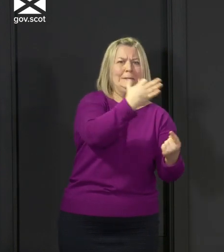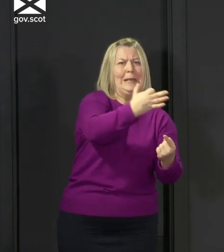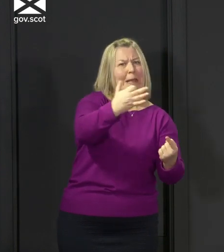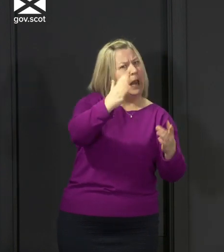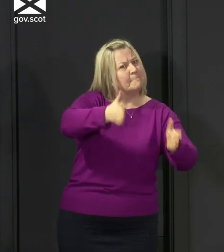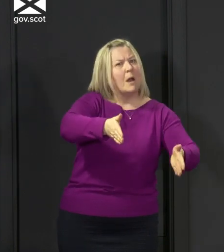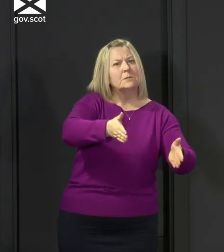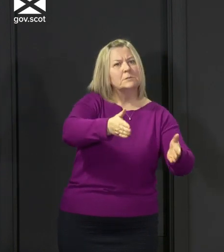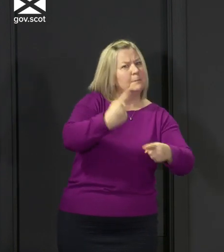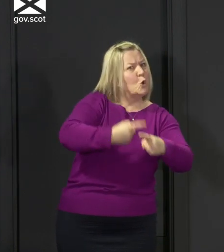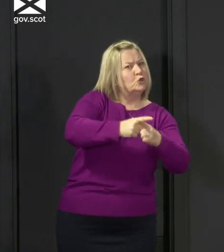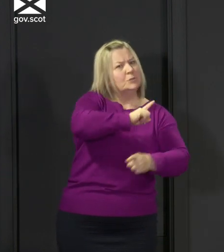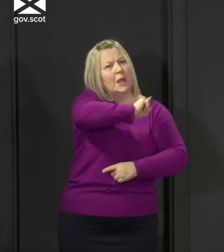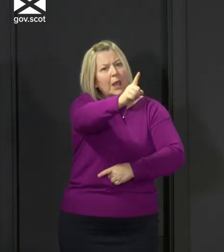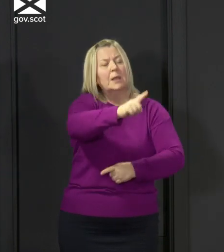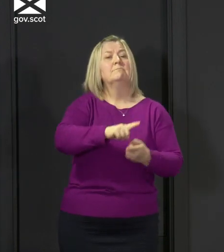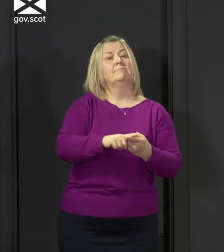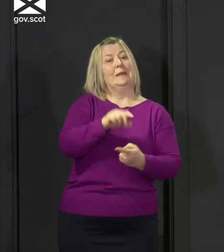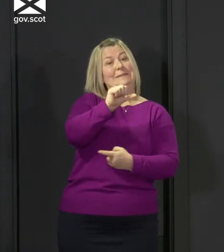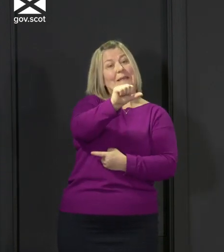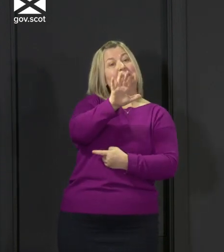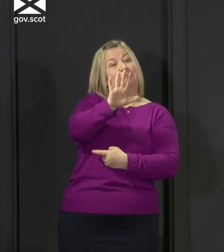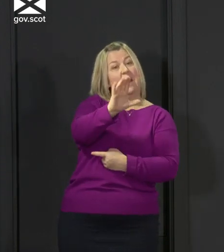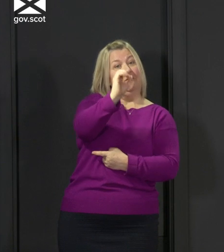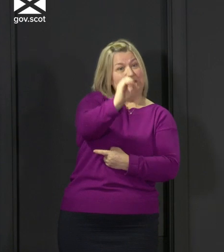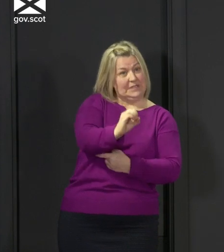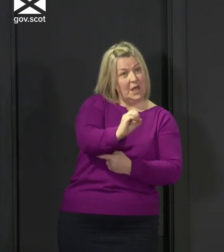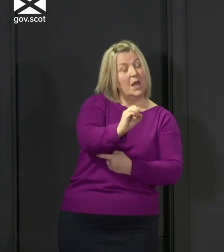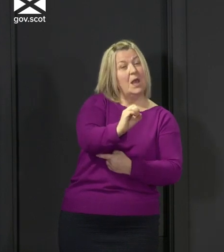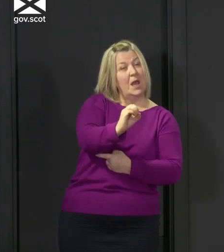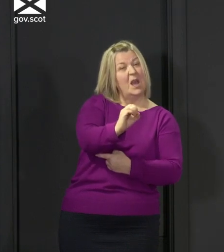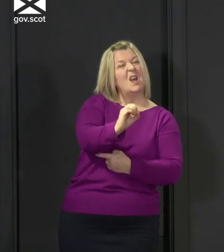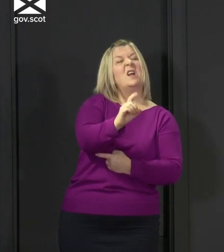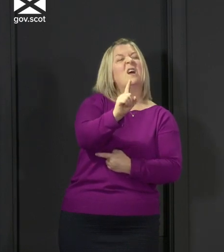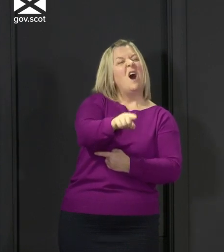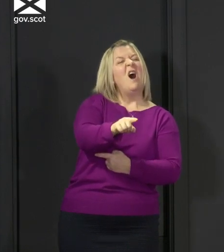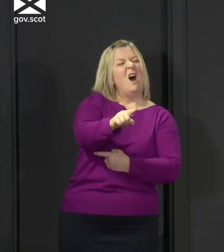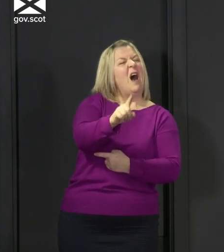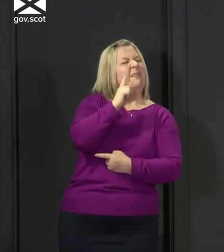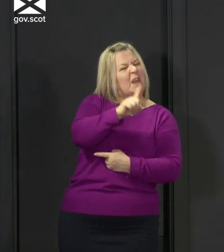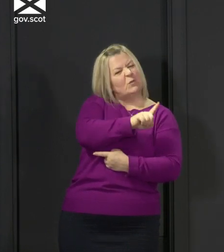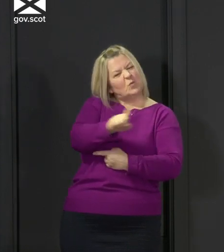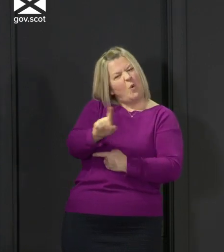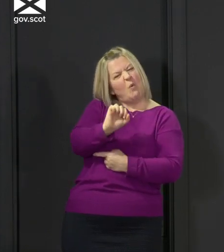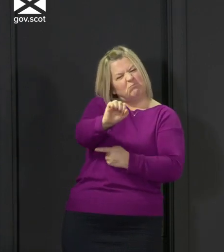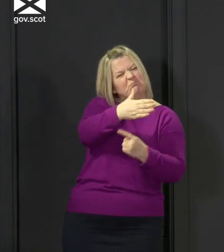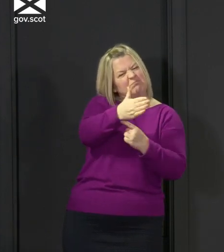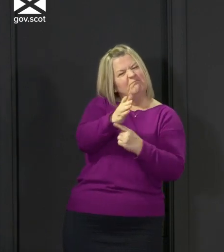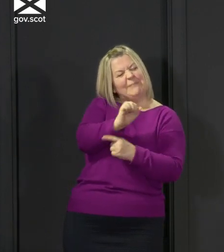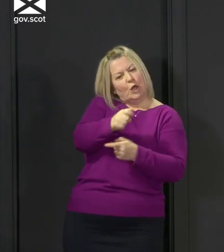A further 65% result in the caller being referred to a treatment hub; and 30% result in the